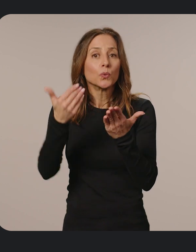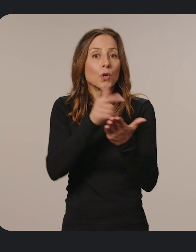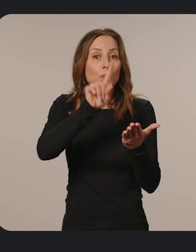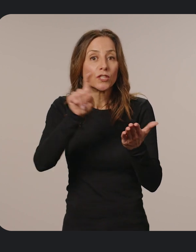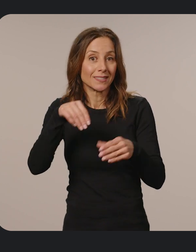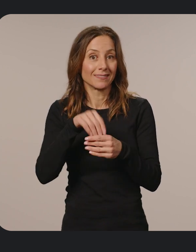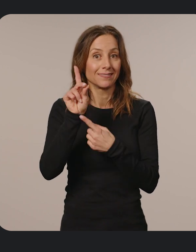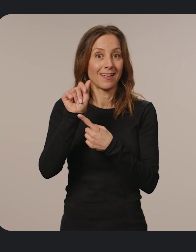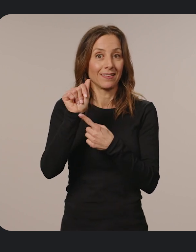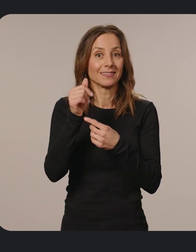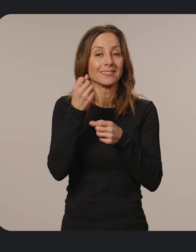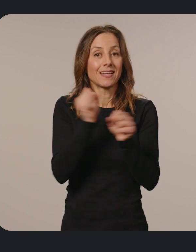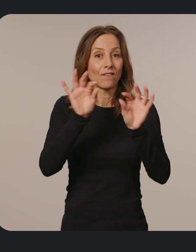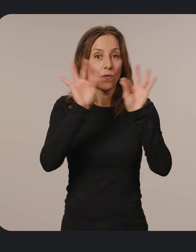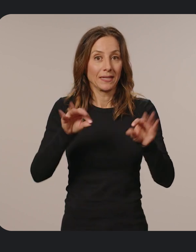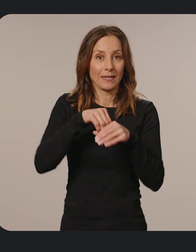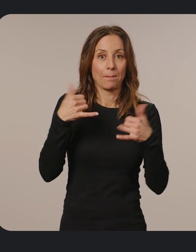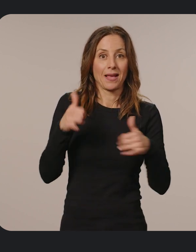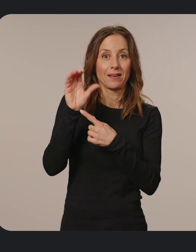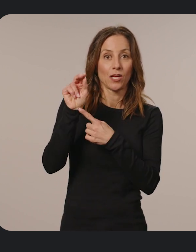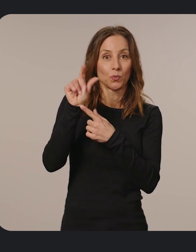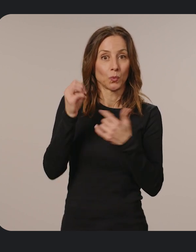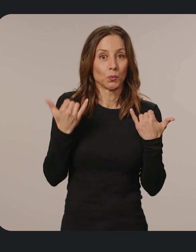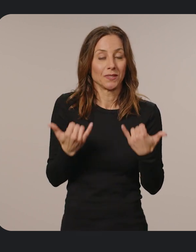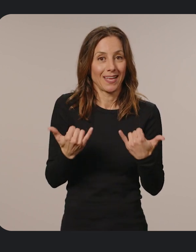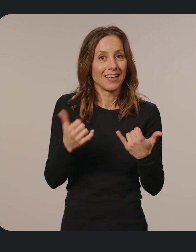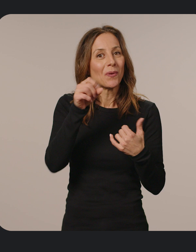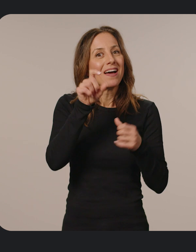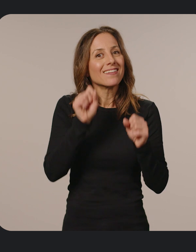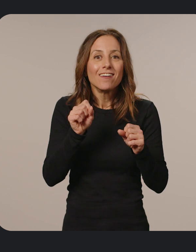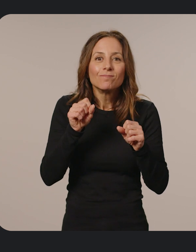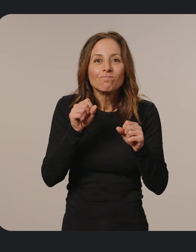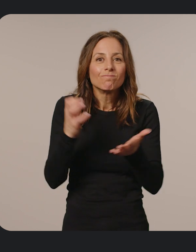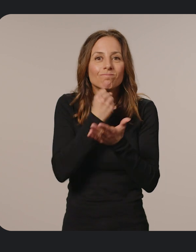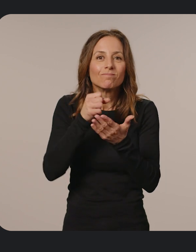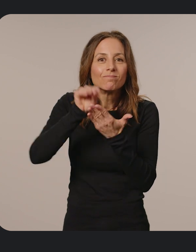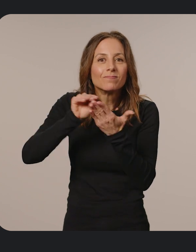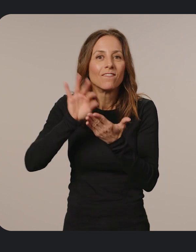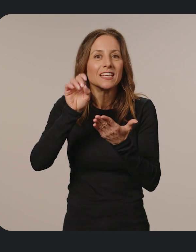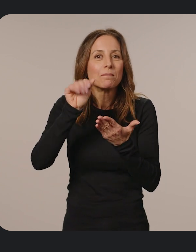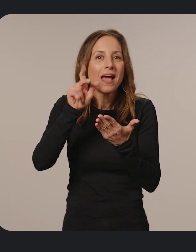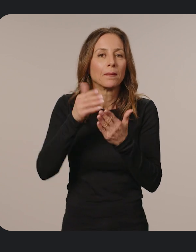Fill out the new questions in the Data safety form in Play Console today so you can take action on feedback